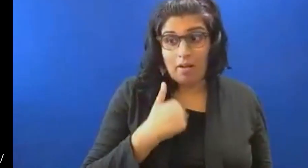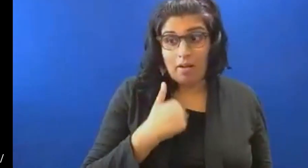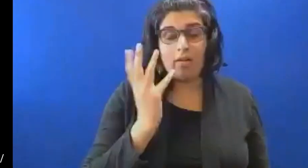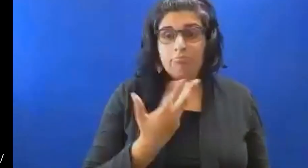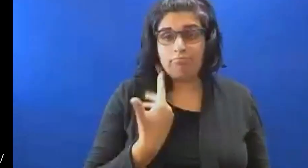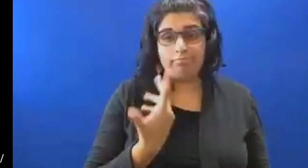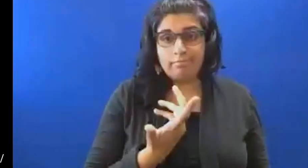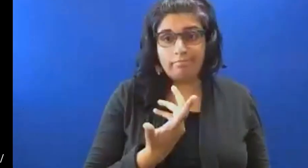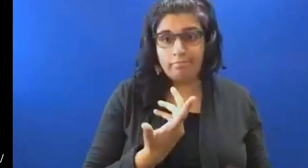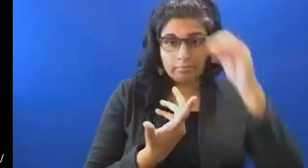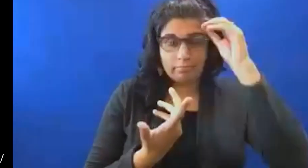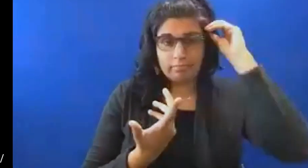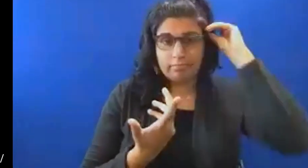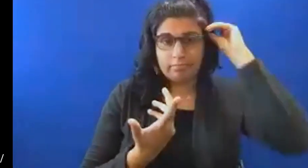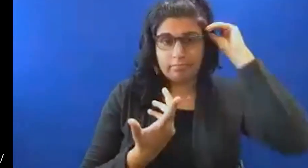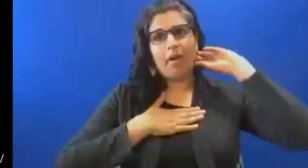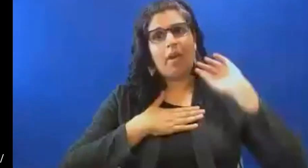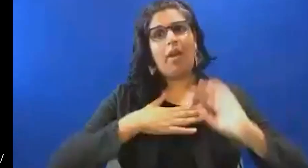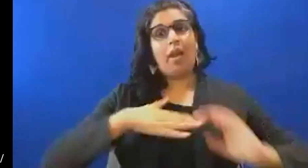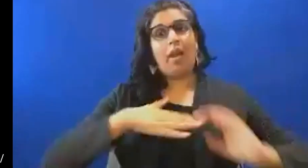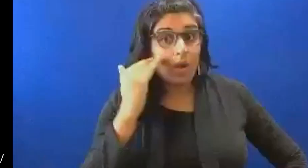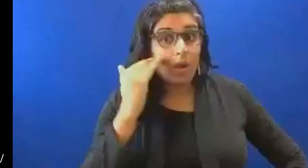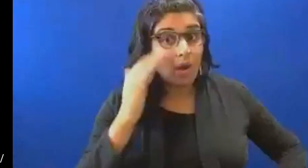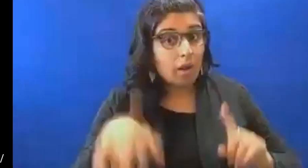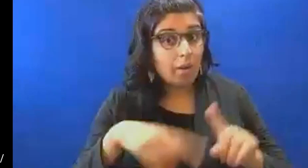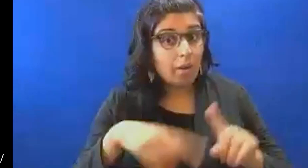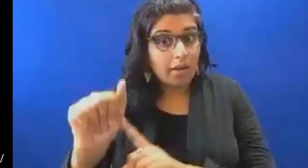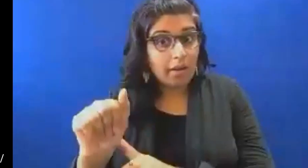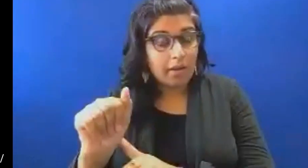My awareness around disability honestly is young.